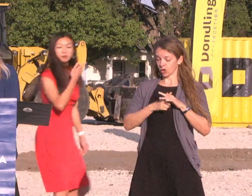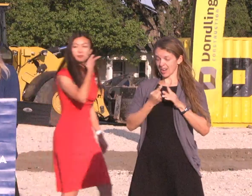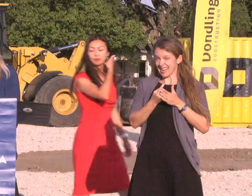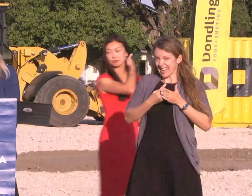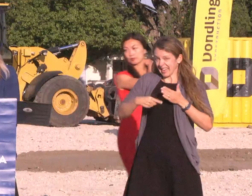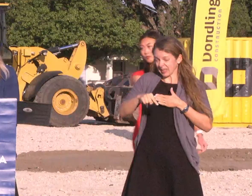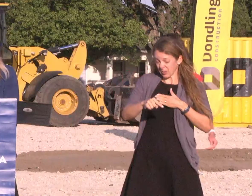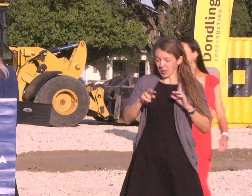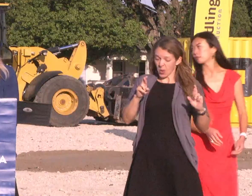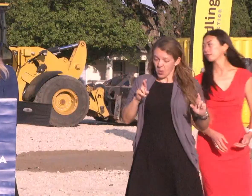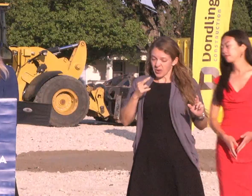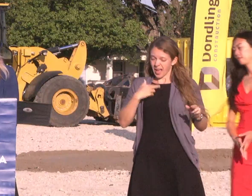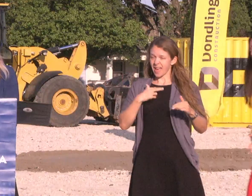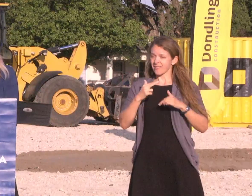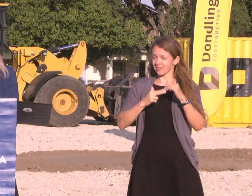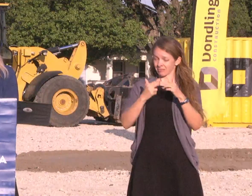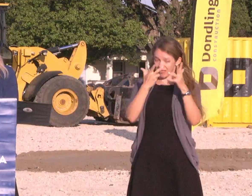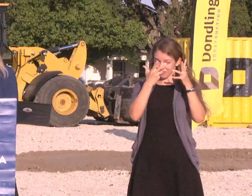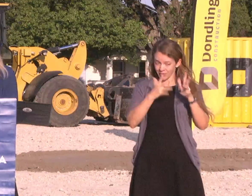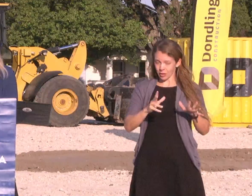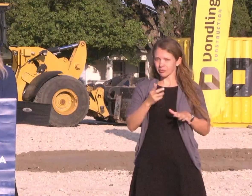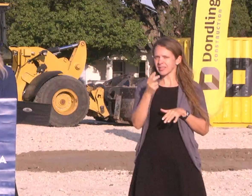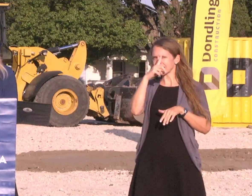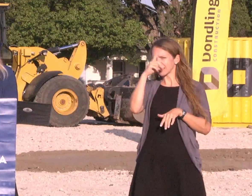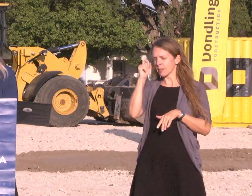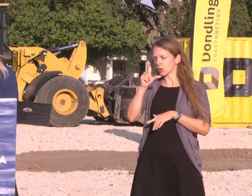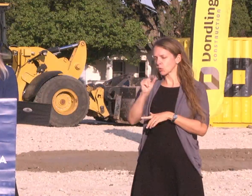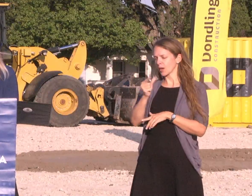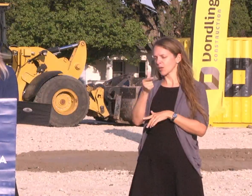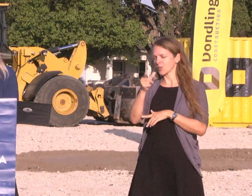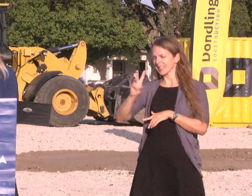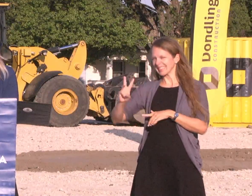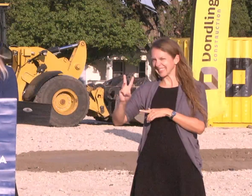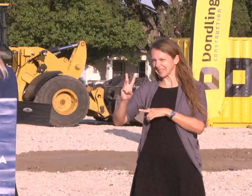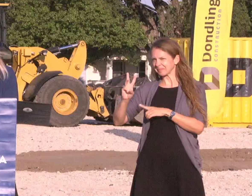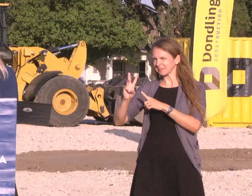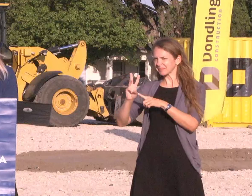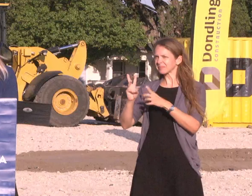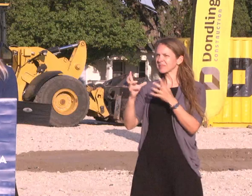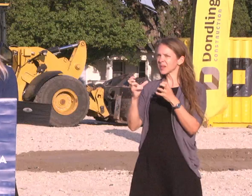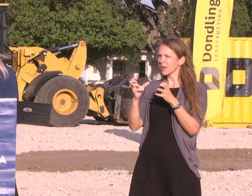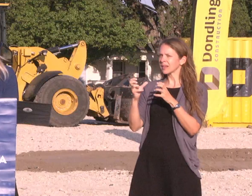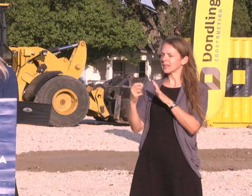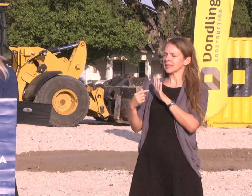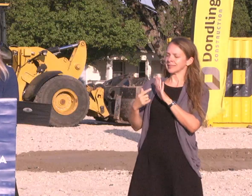we hope to have the facility complete by summer of 2026 I want to Echo the mayor's thanks for this